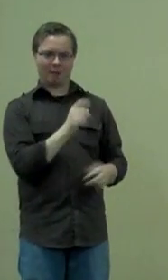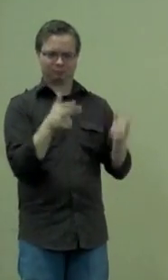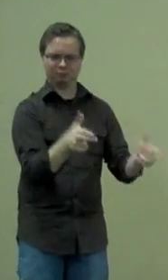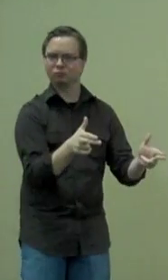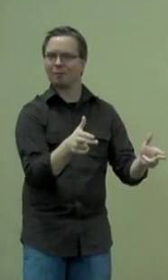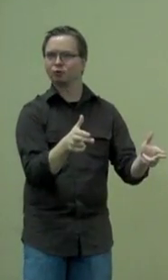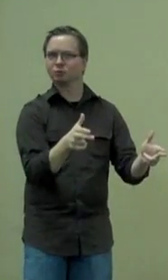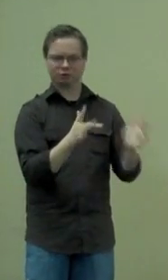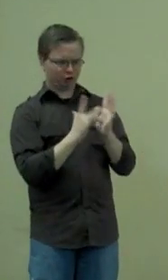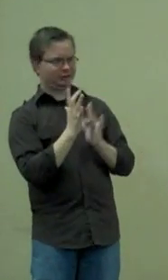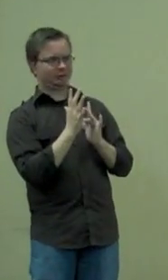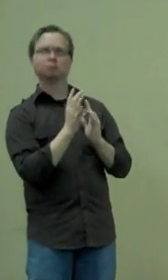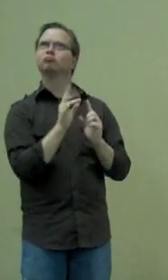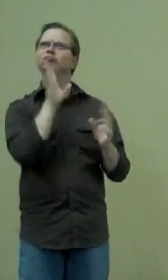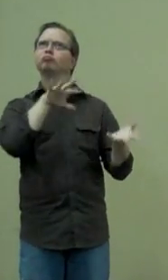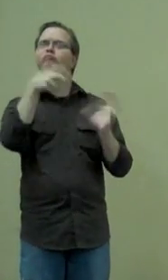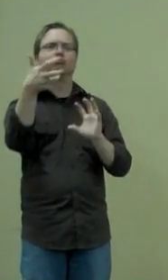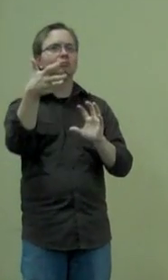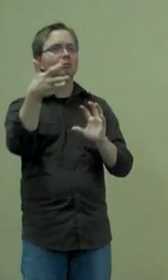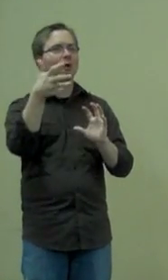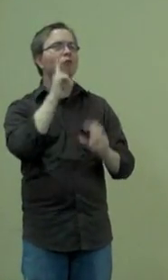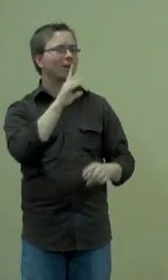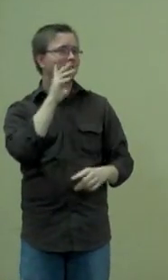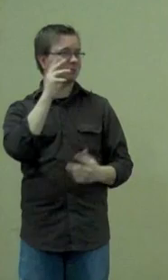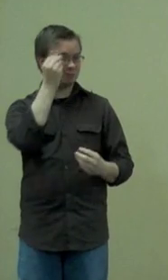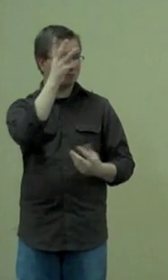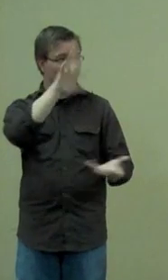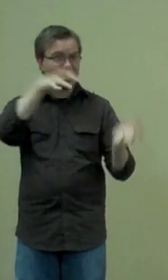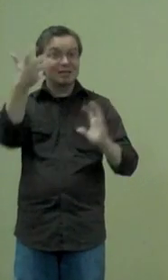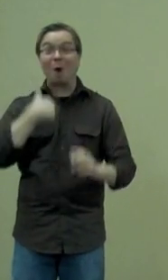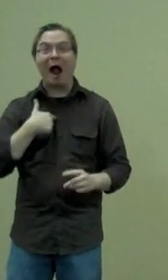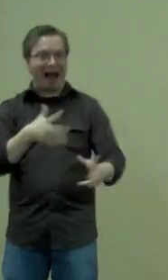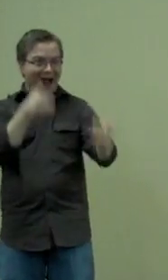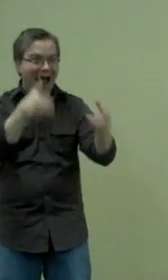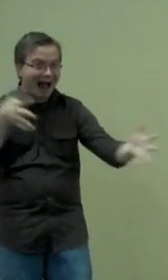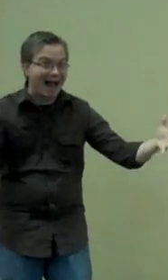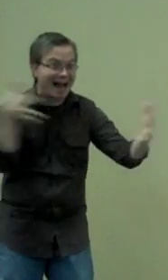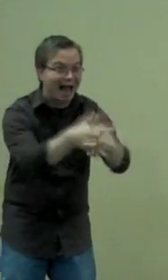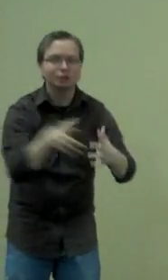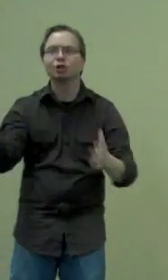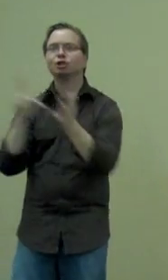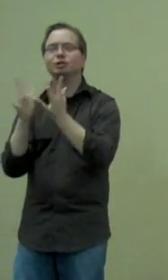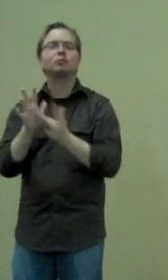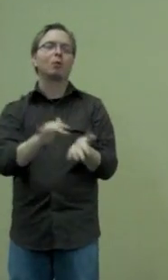which is a really really really messed up game because I would keep catching them but Jesus would keep forgiving them.